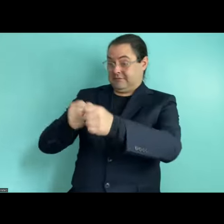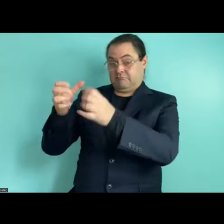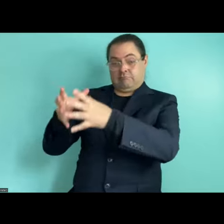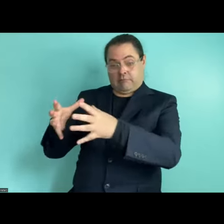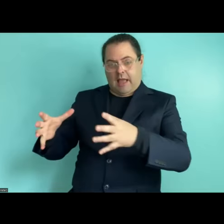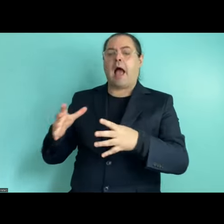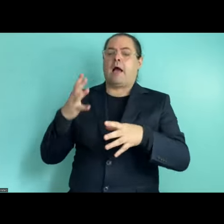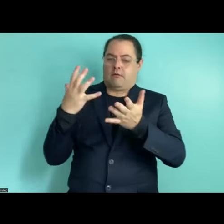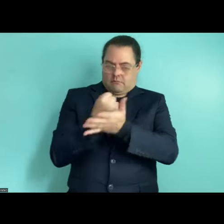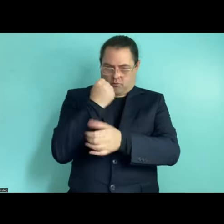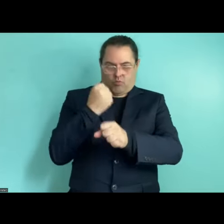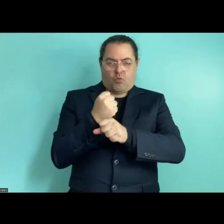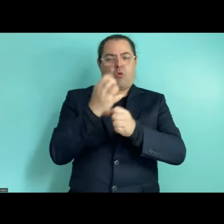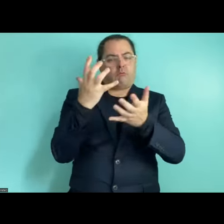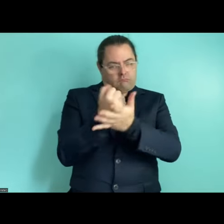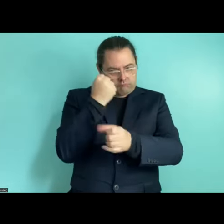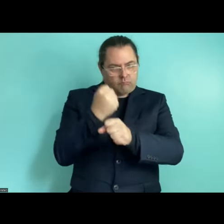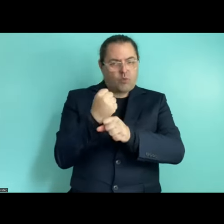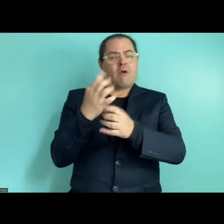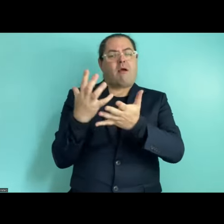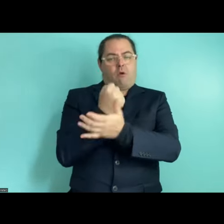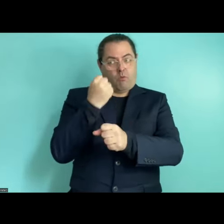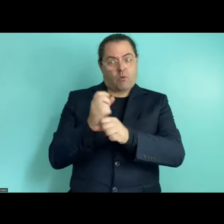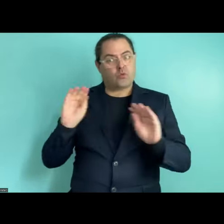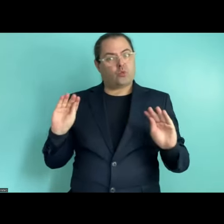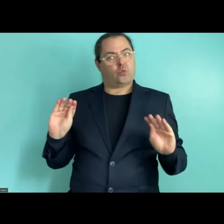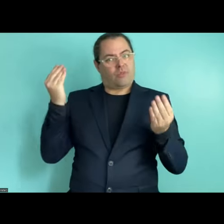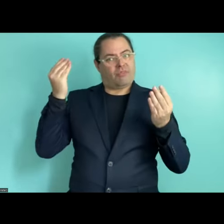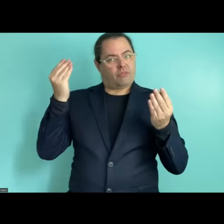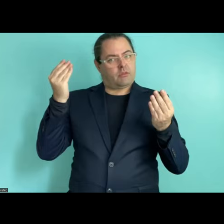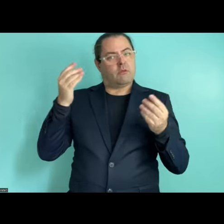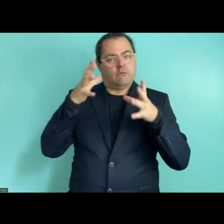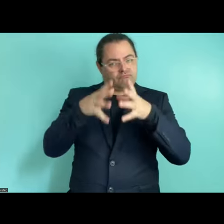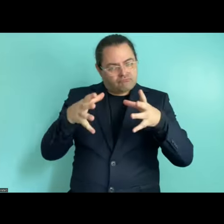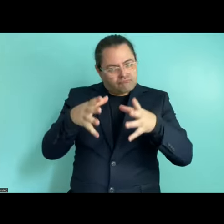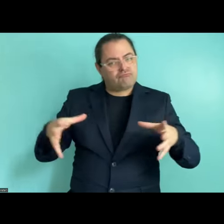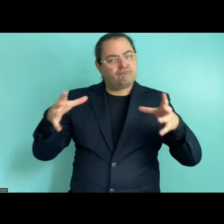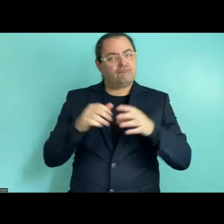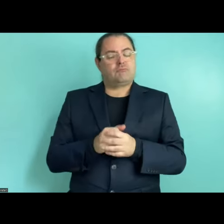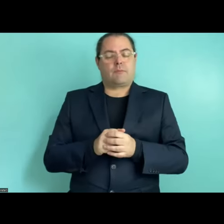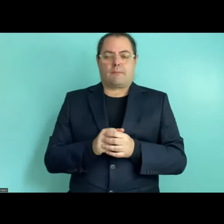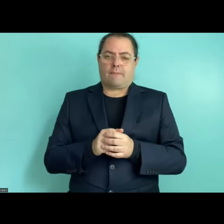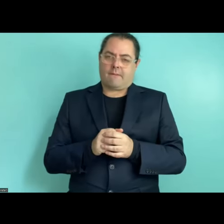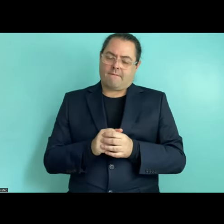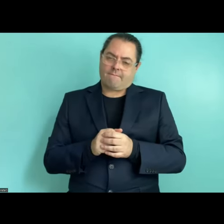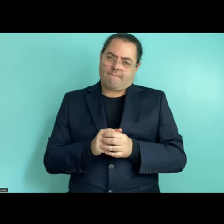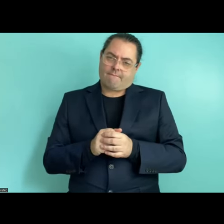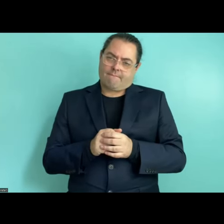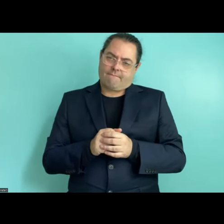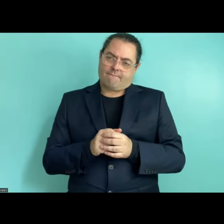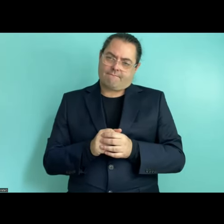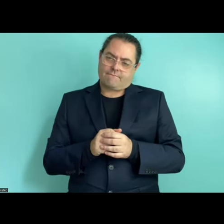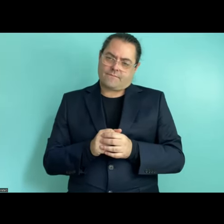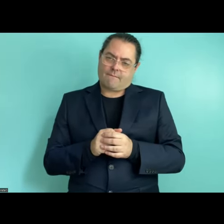for our young ones who, especially, who have disability. So we have actually created opportunities